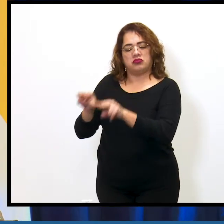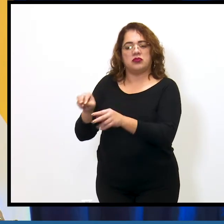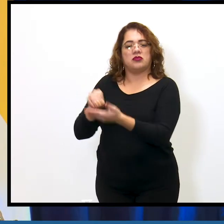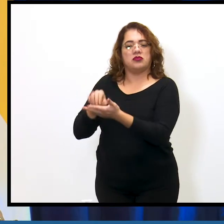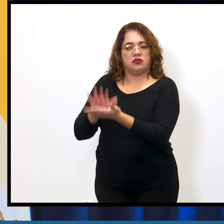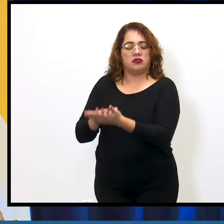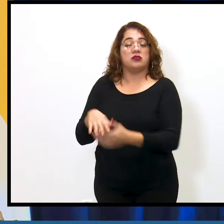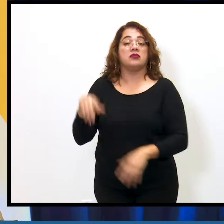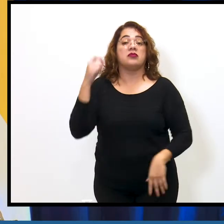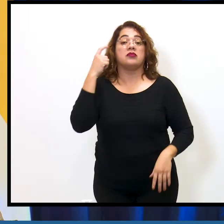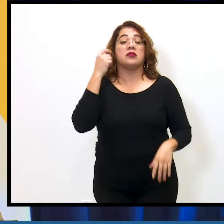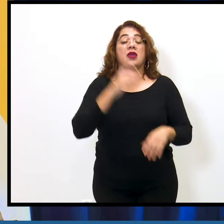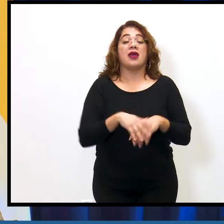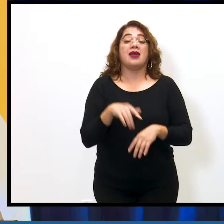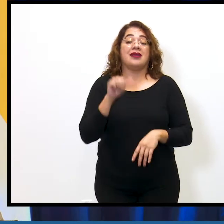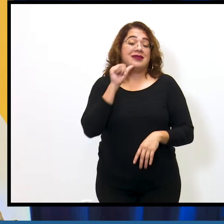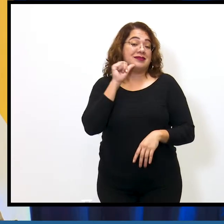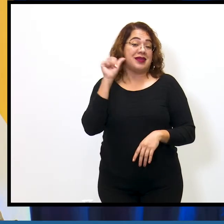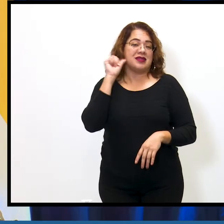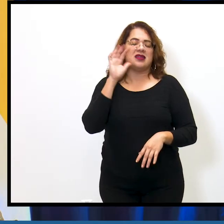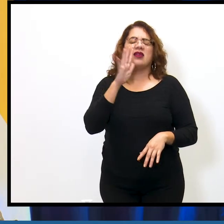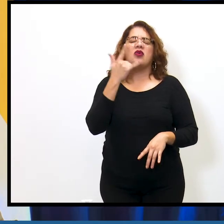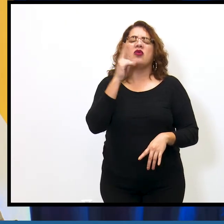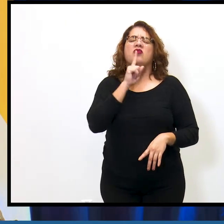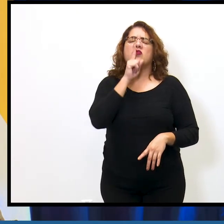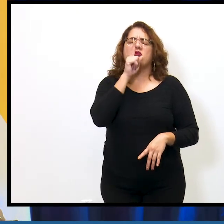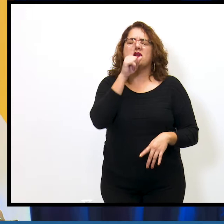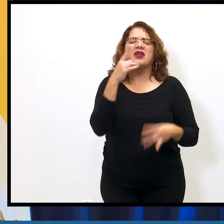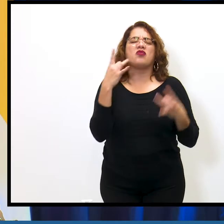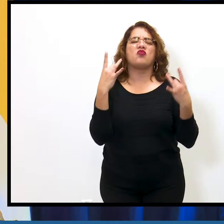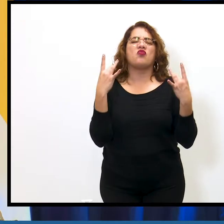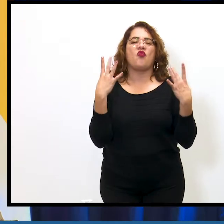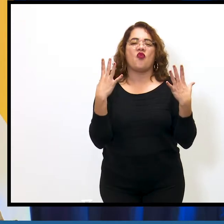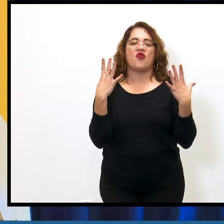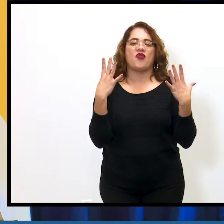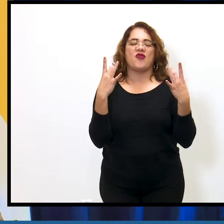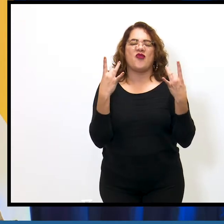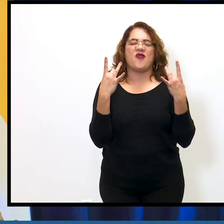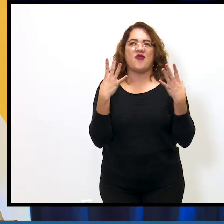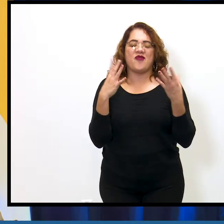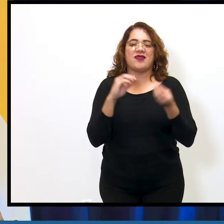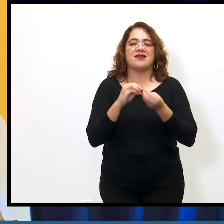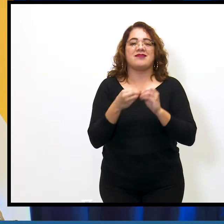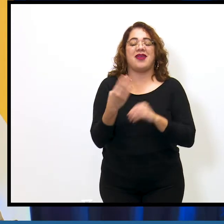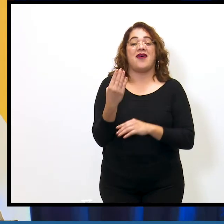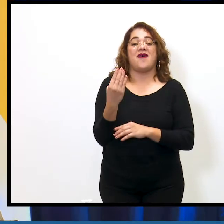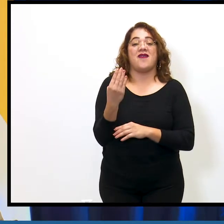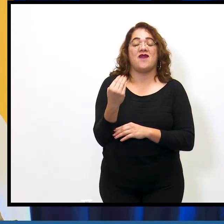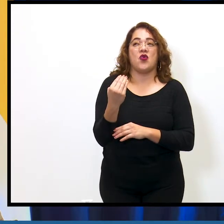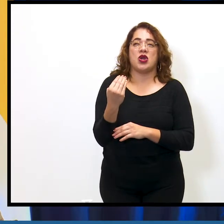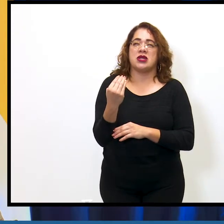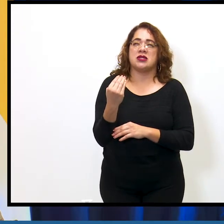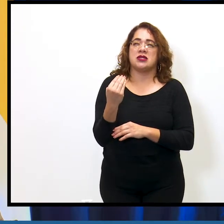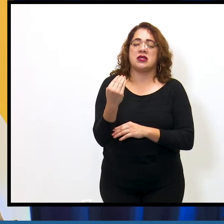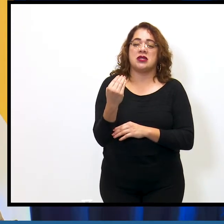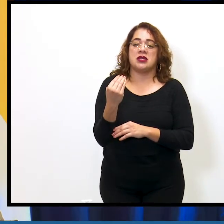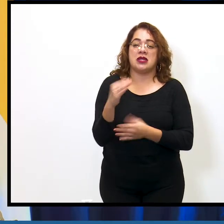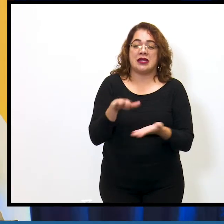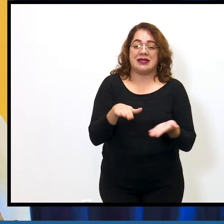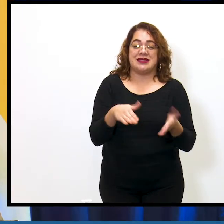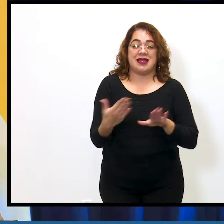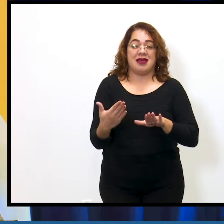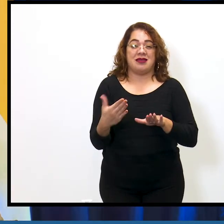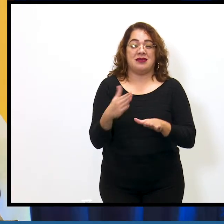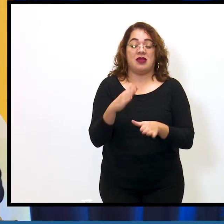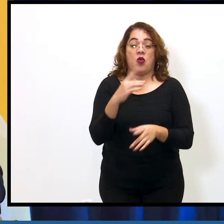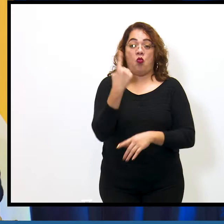we had reached a really horrific milestone. Now we reported 14 deaths in just one day.